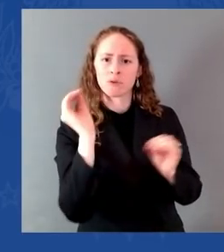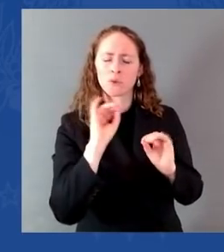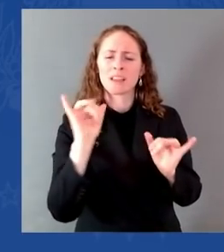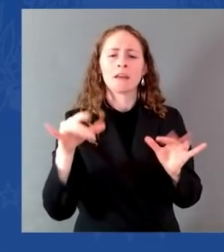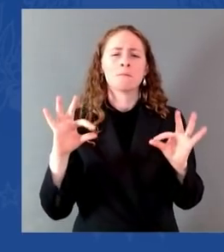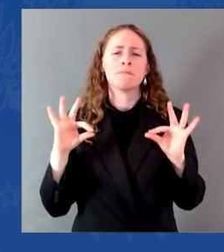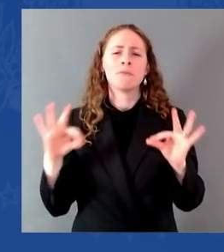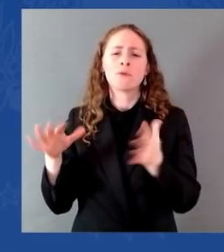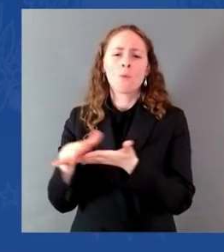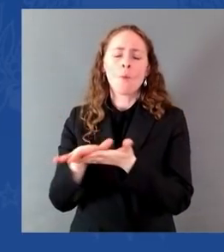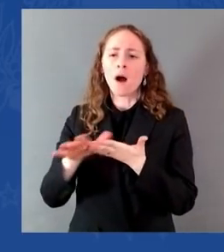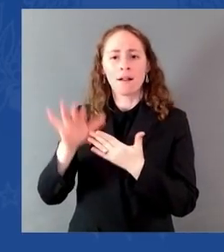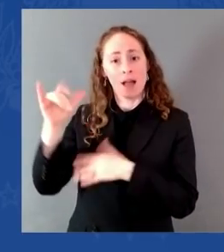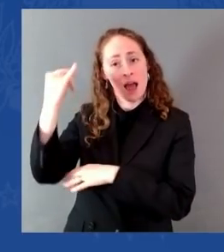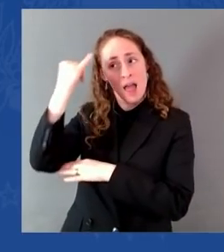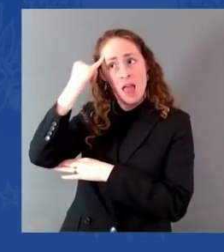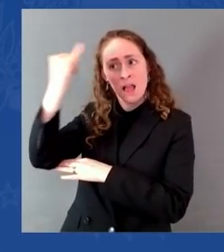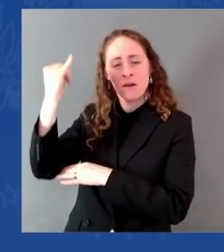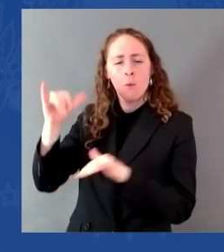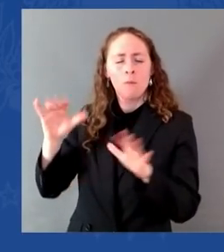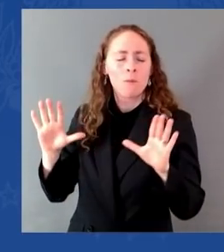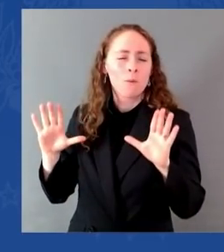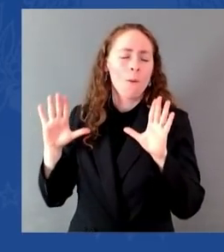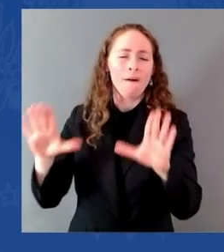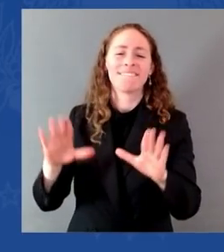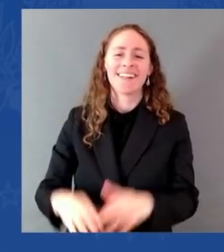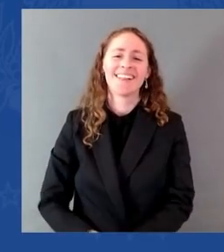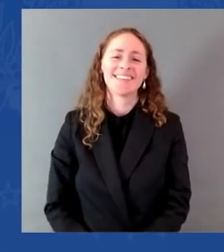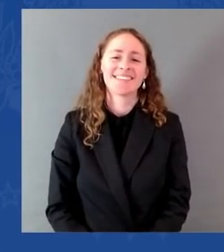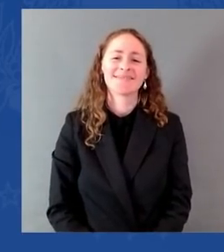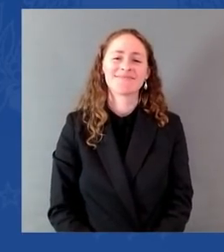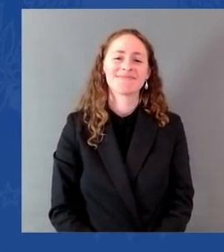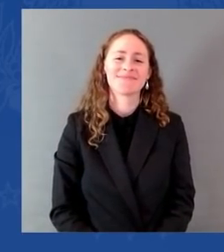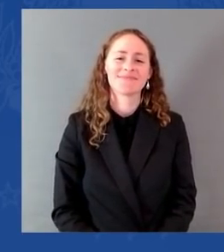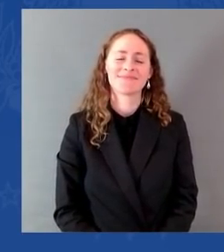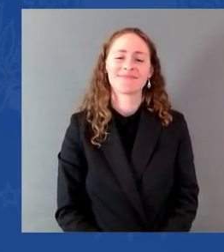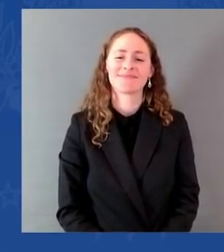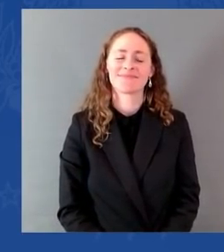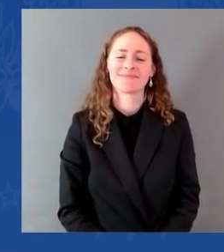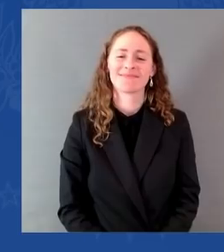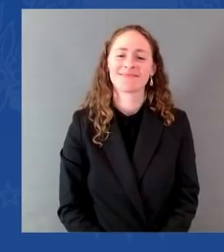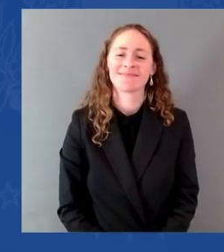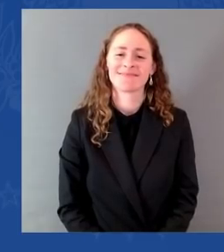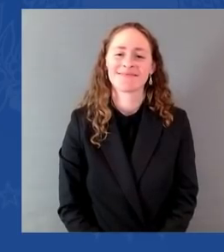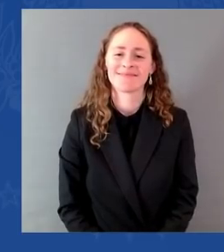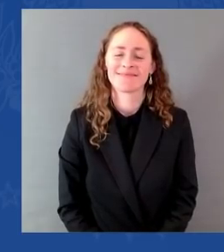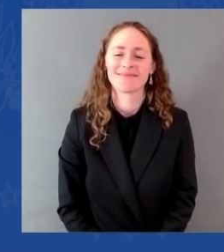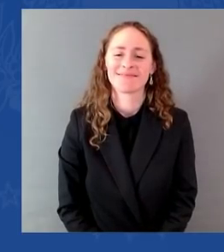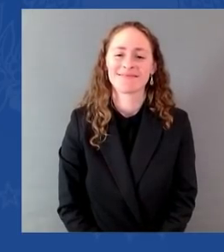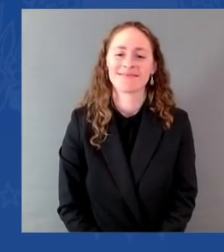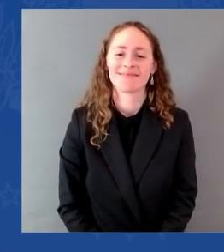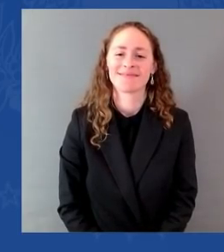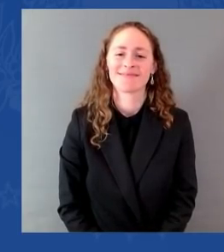in the United States Congress -- that I've ever met anyway. And as Vice Chair of the House Transportation and Infrastructure Committee,